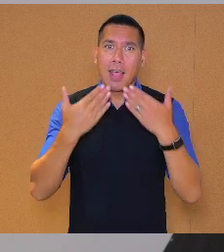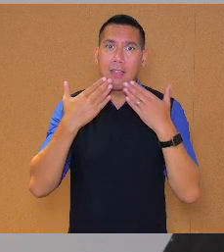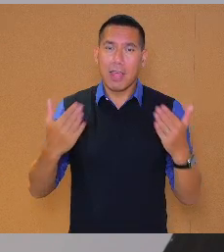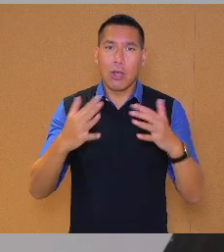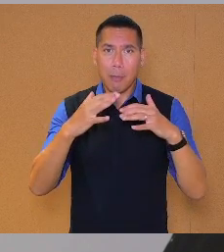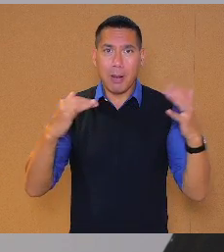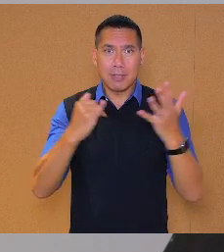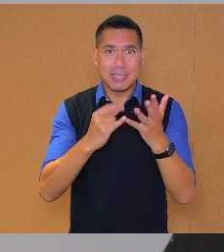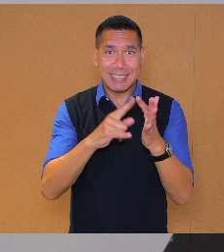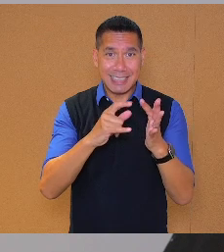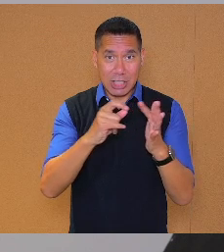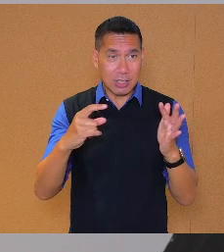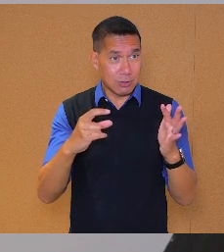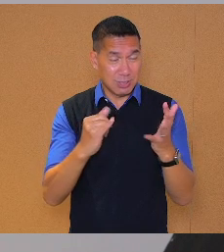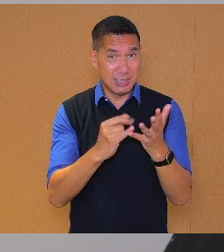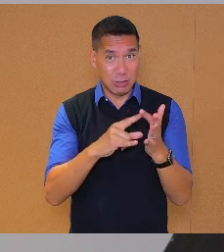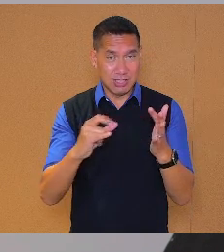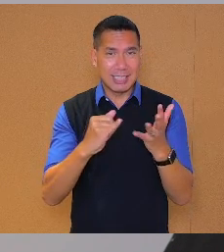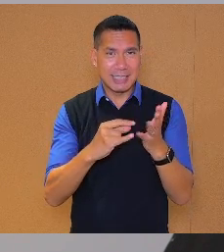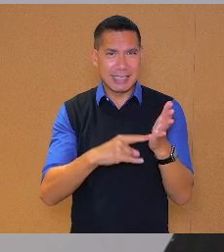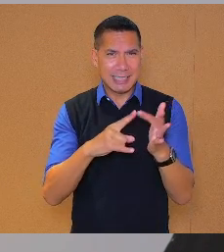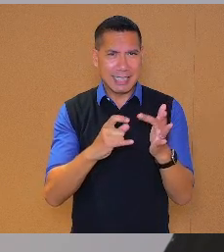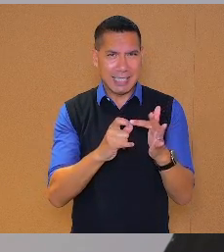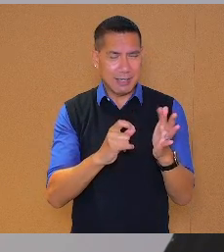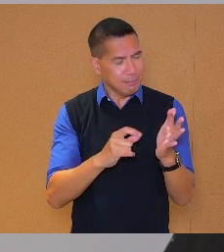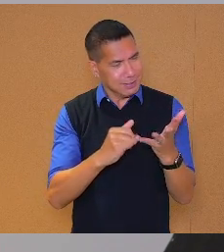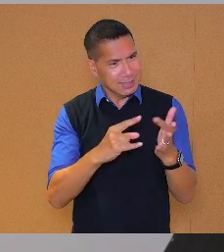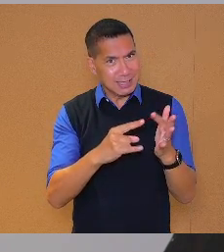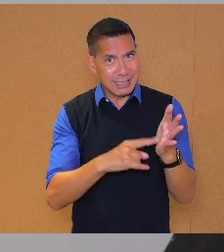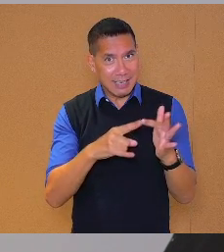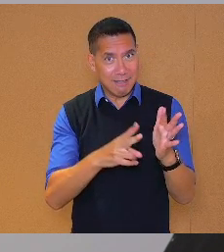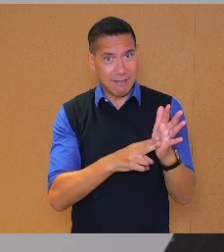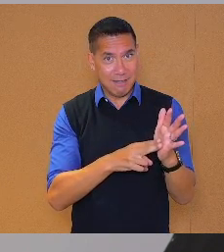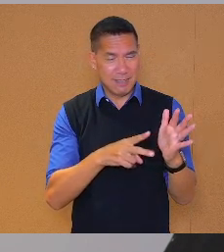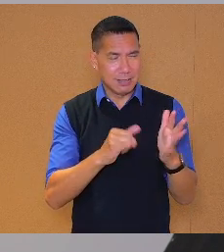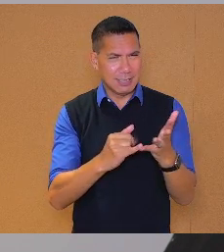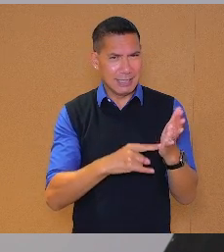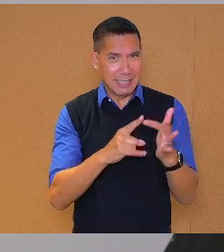Secretary Steve McGhie. And now it is time you have